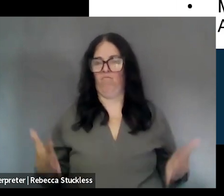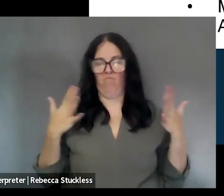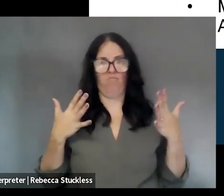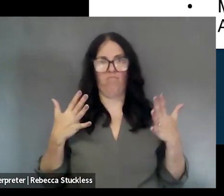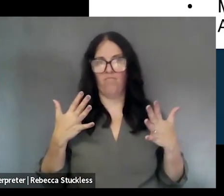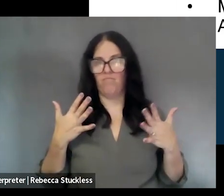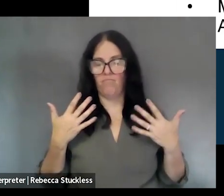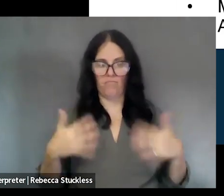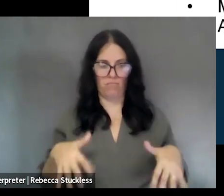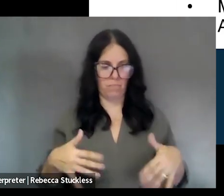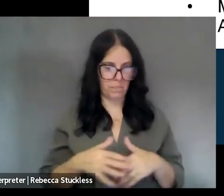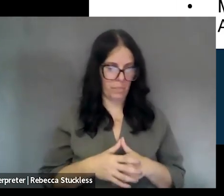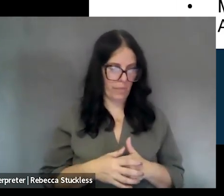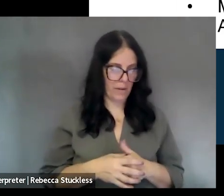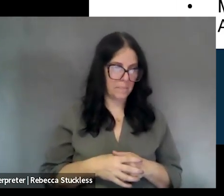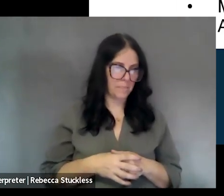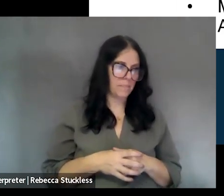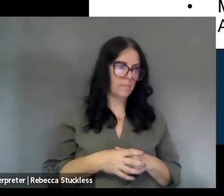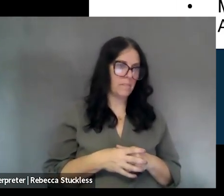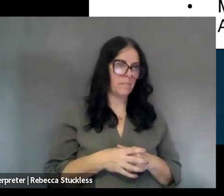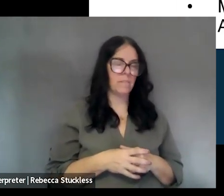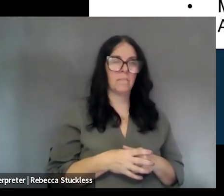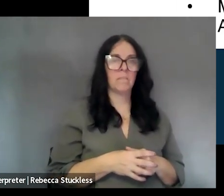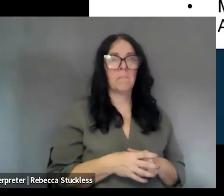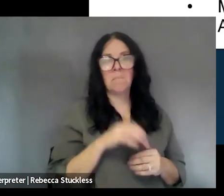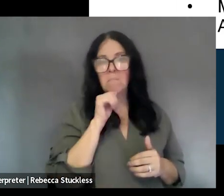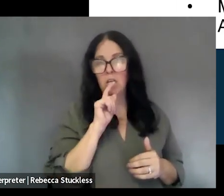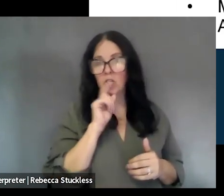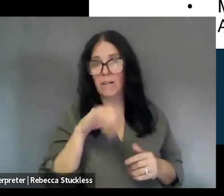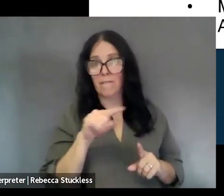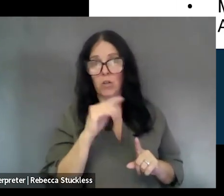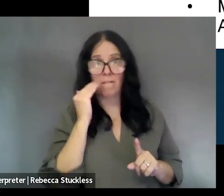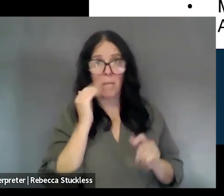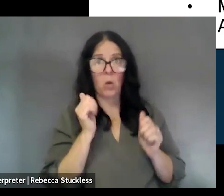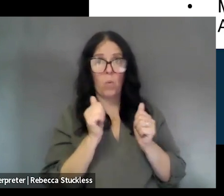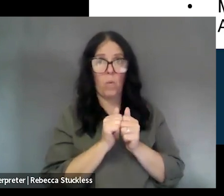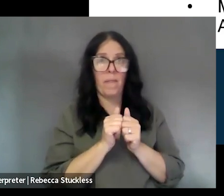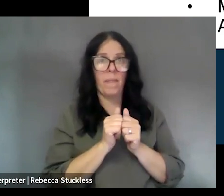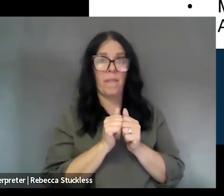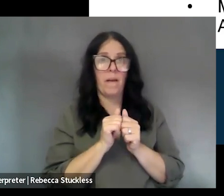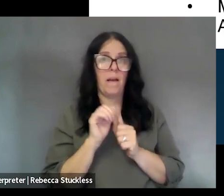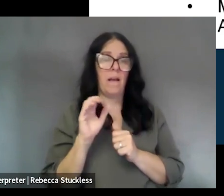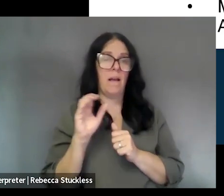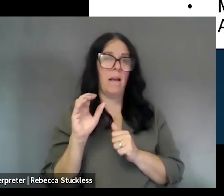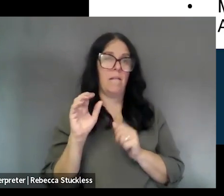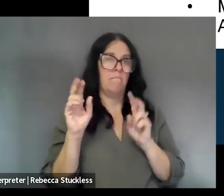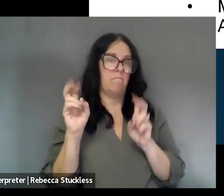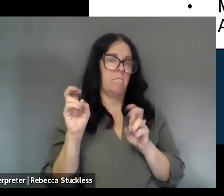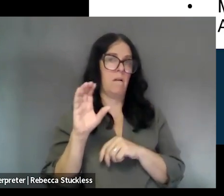And, I'm not sure if you are familiar with the Koebner response, so I acquired a burn while